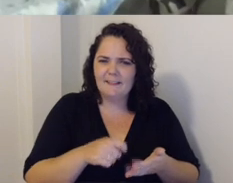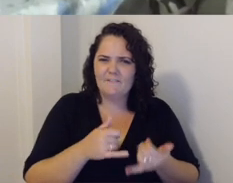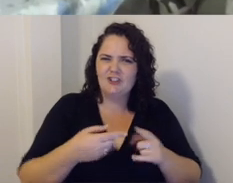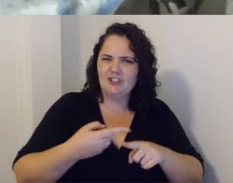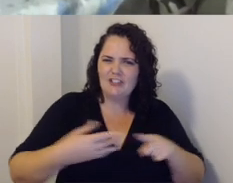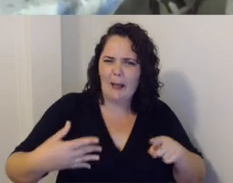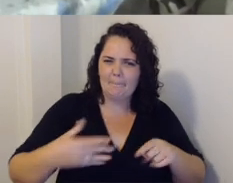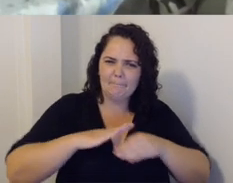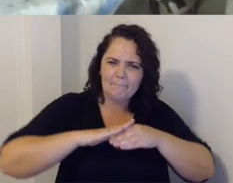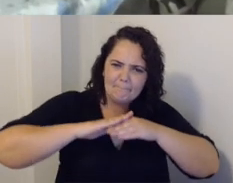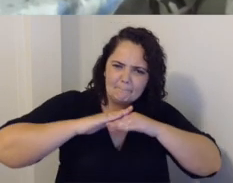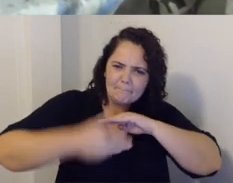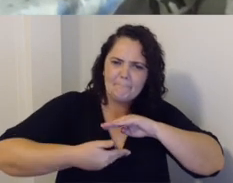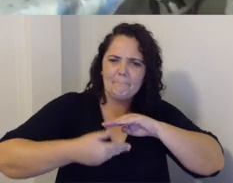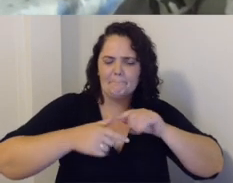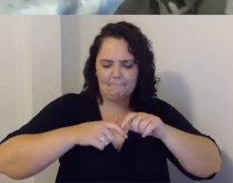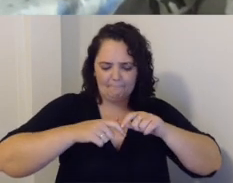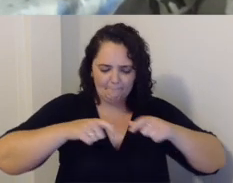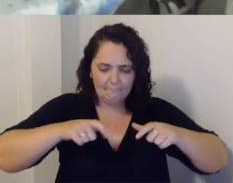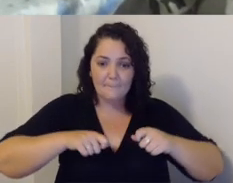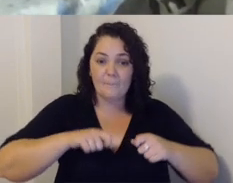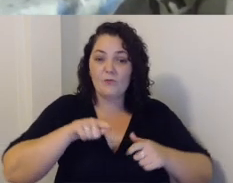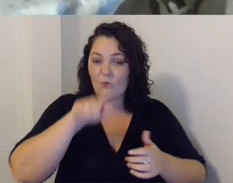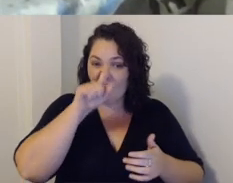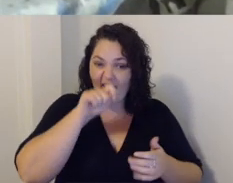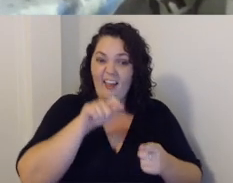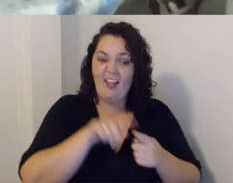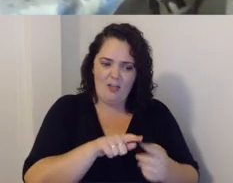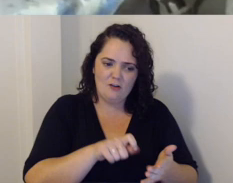when you're working with dry ground, you can actually scrape back into your surface and get